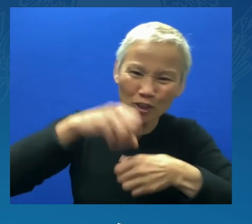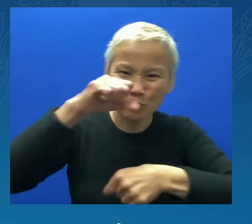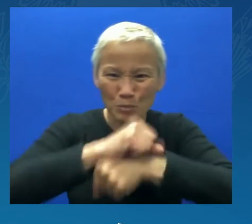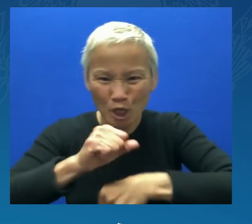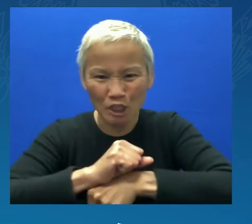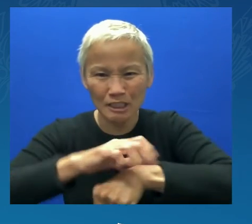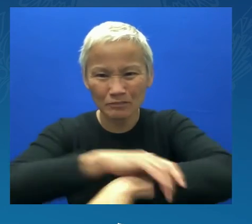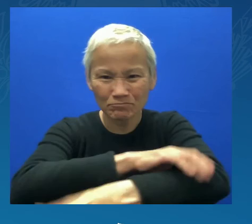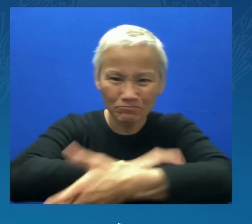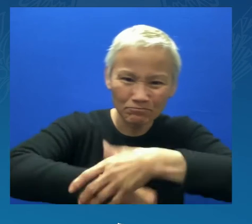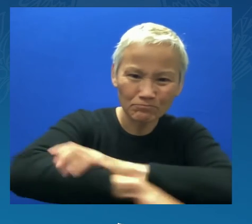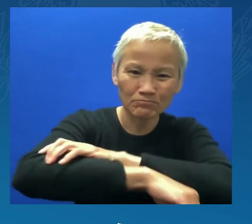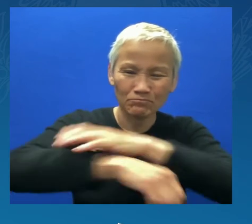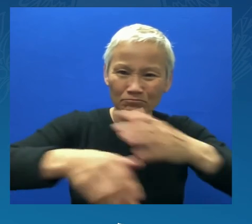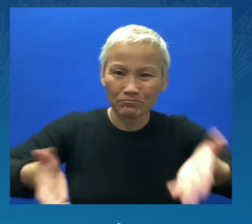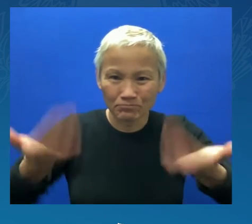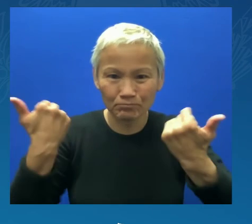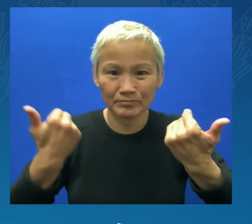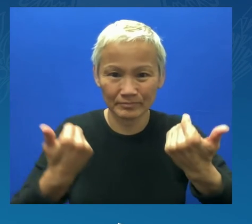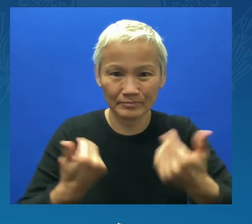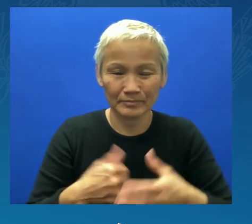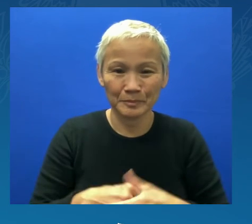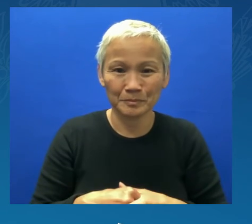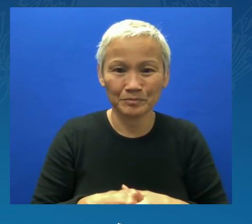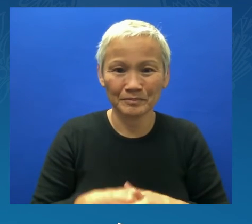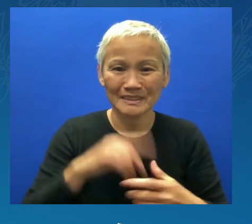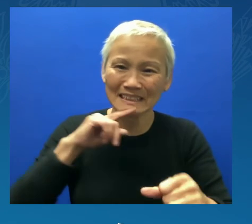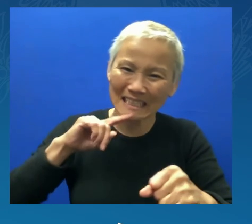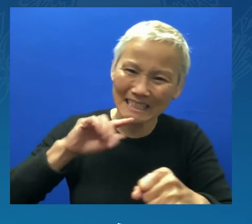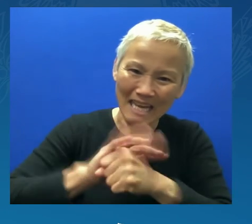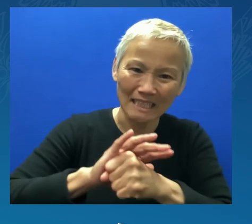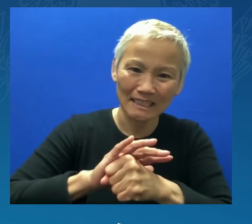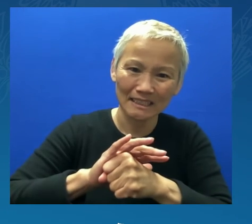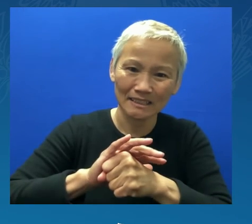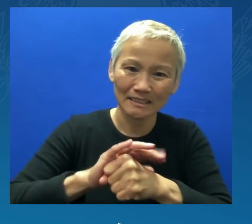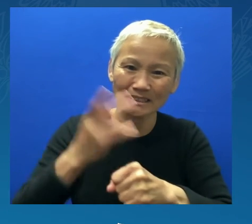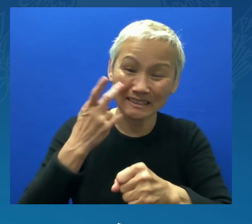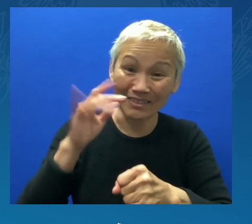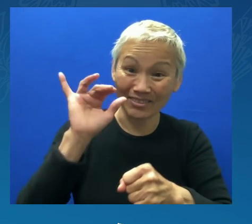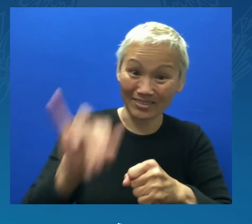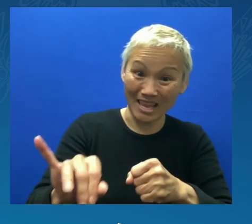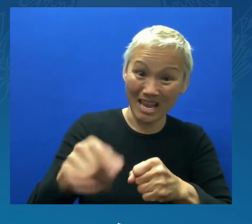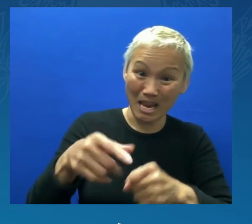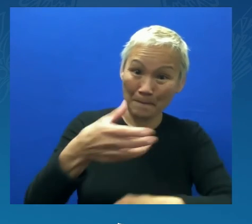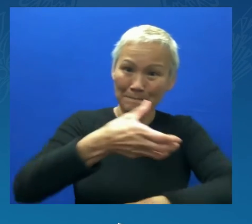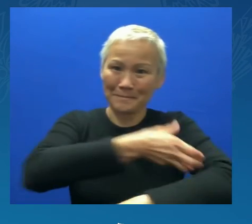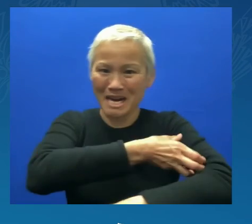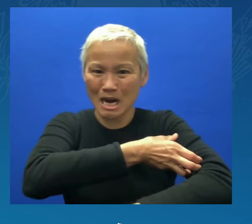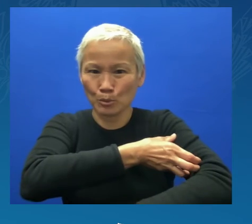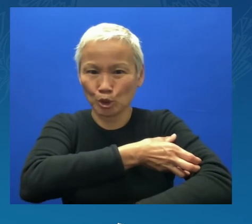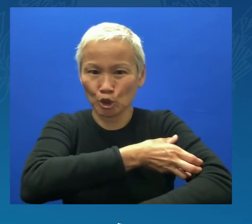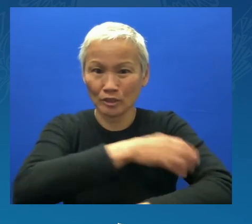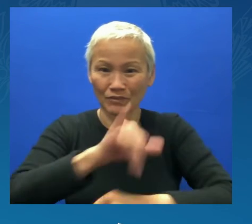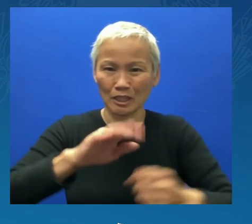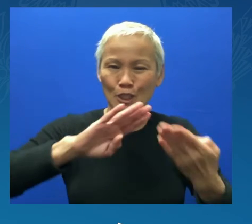and see the strength that we have in community and community building and organizing.